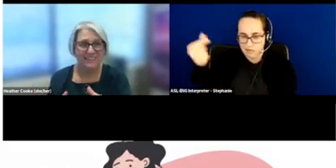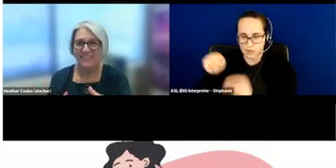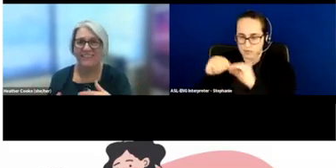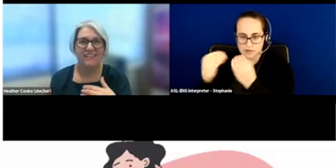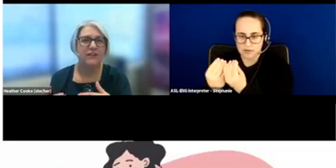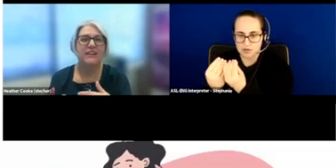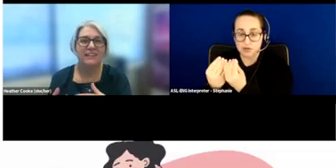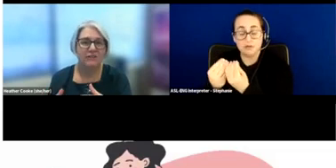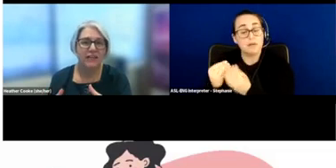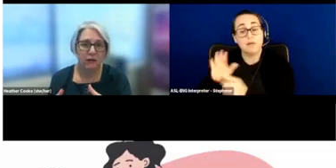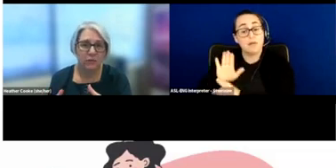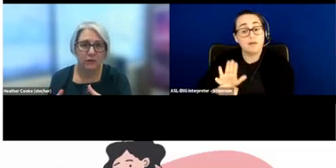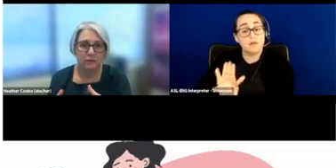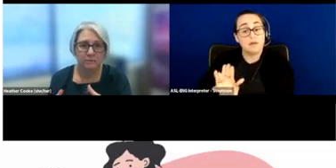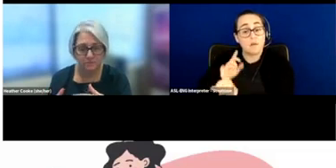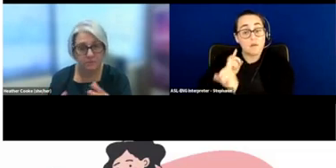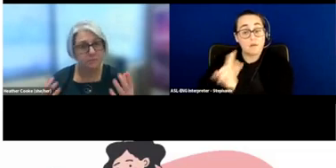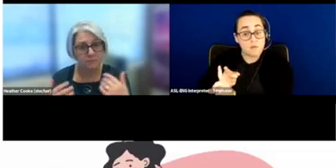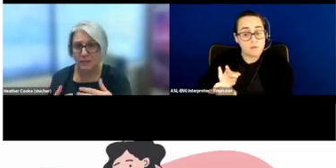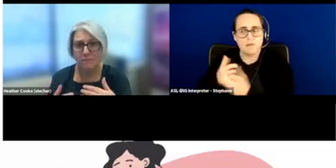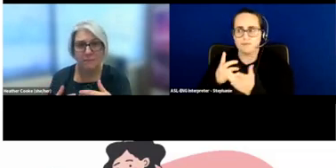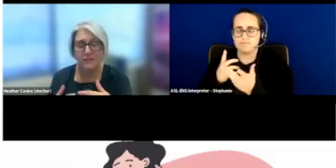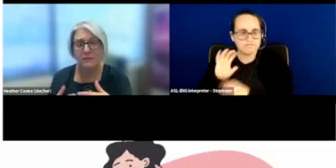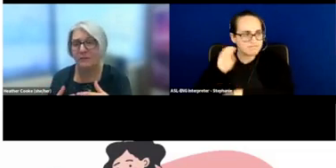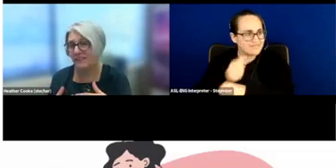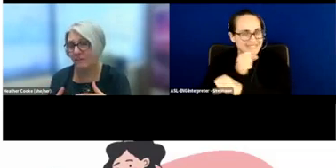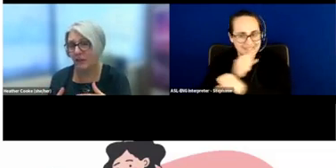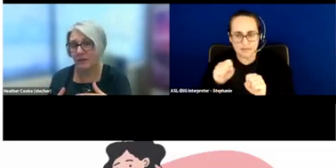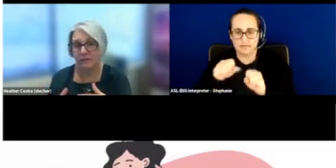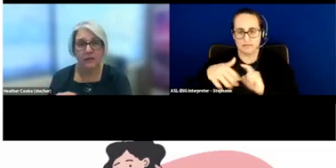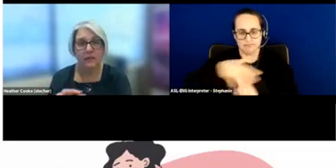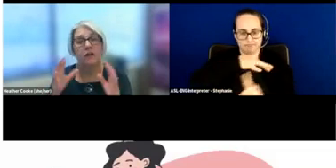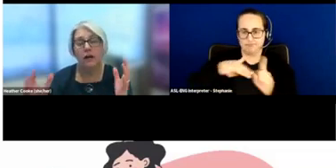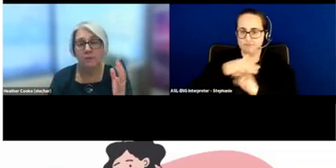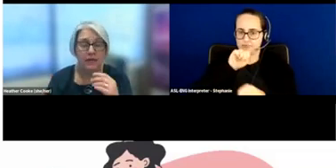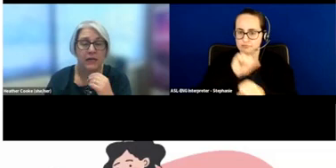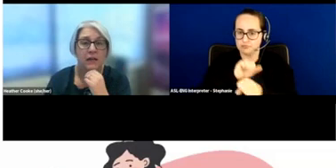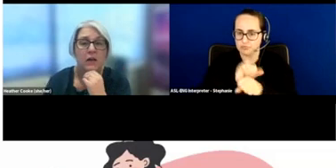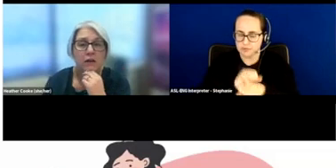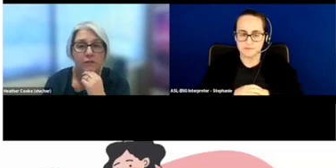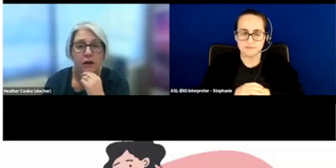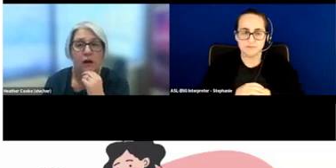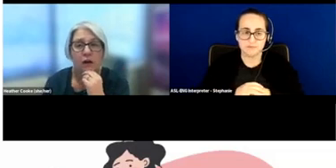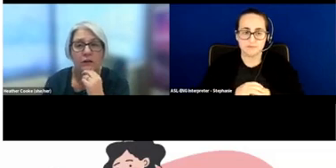conditions for continuing care workers. The membership and Safe Care BC is automatic for all care